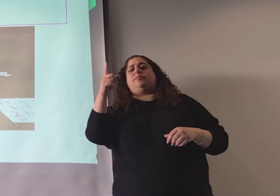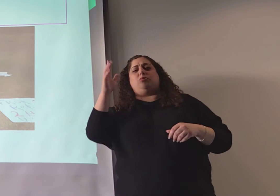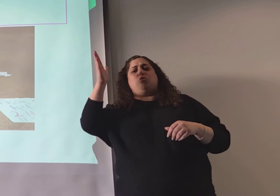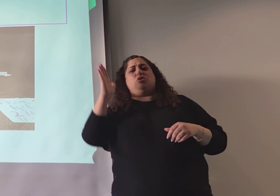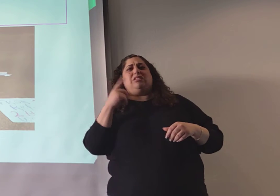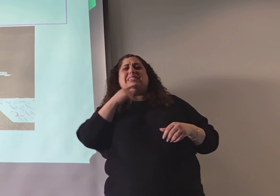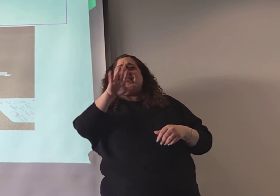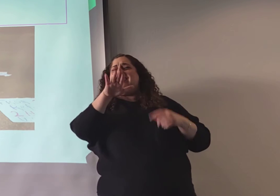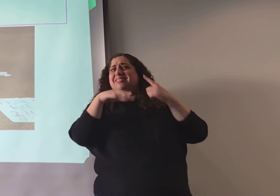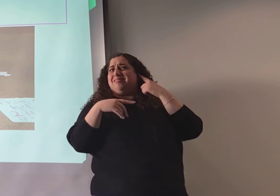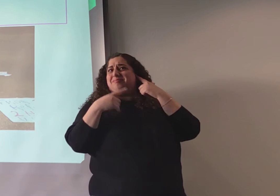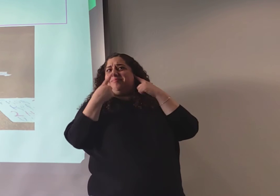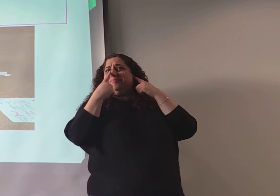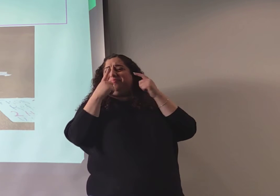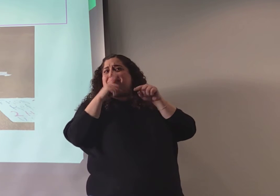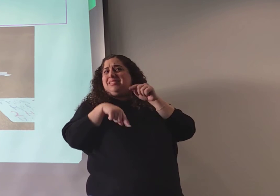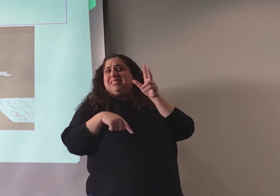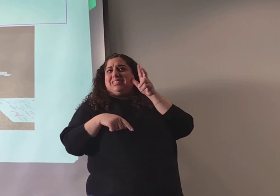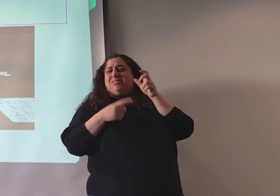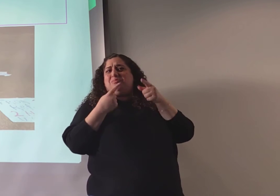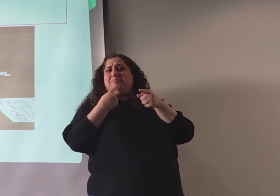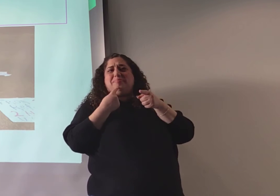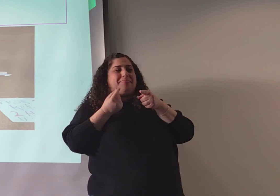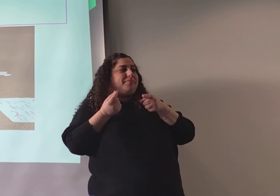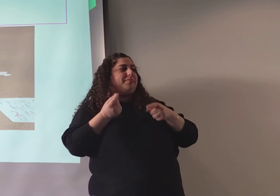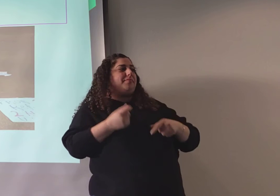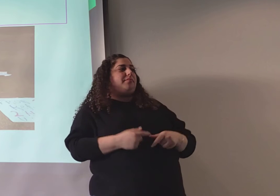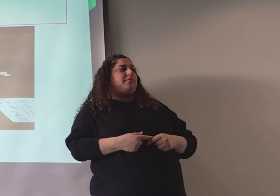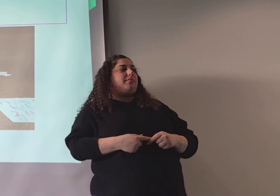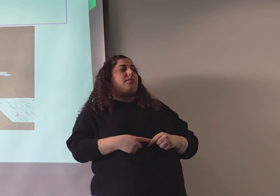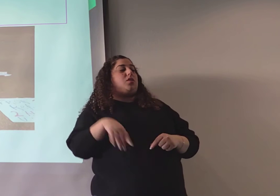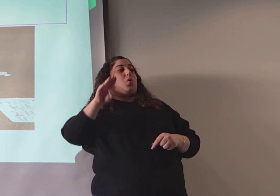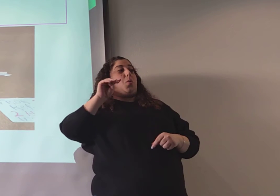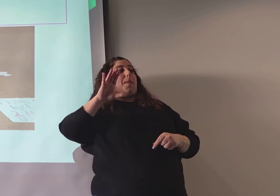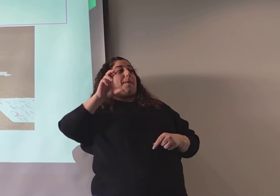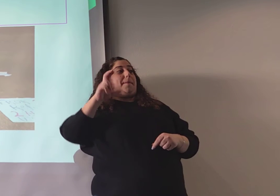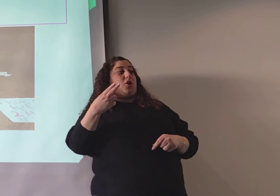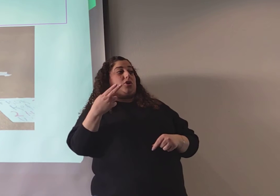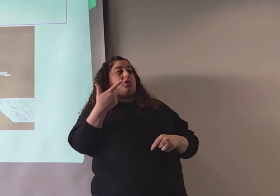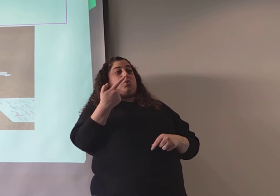So from March 2020 all the way up to March 2022.